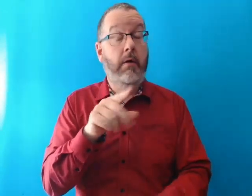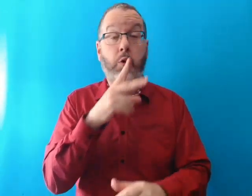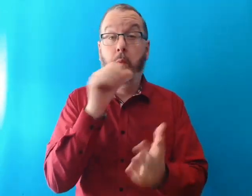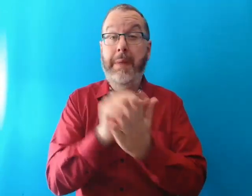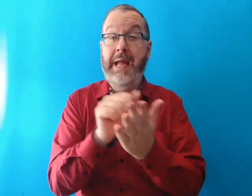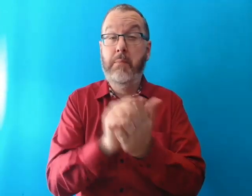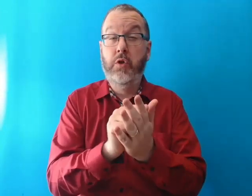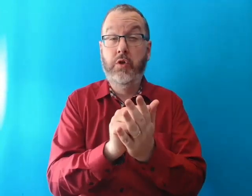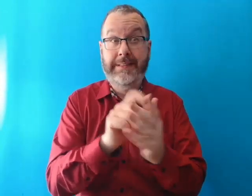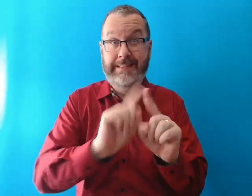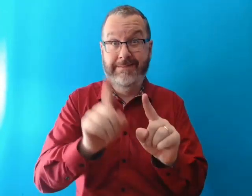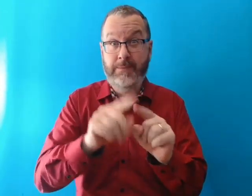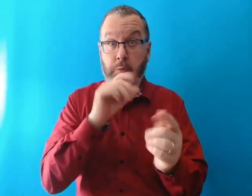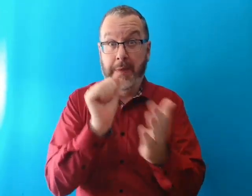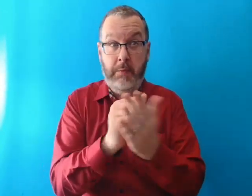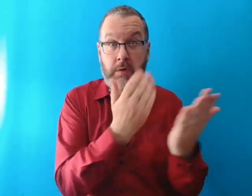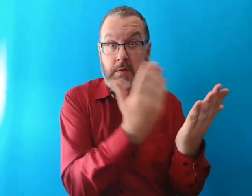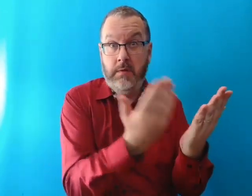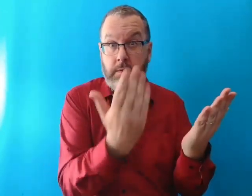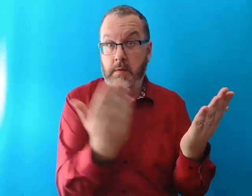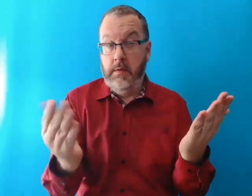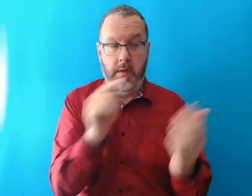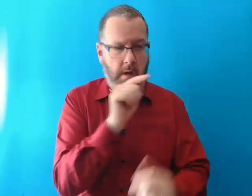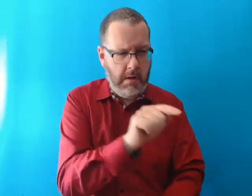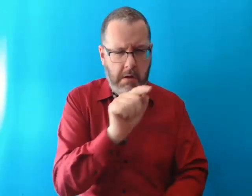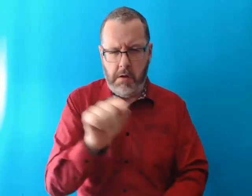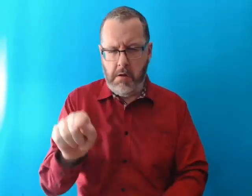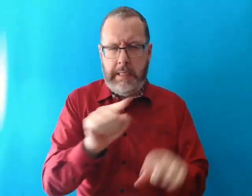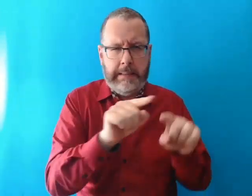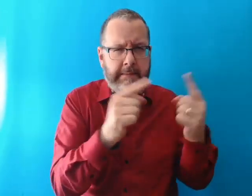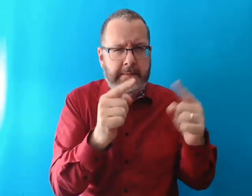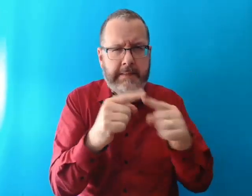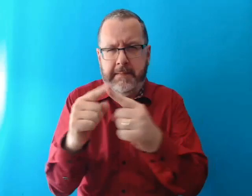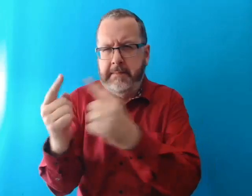Another is that it shows that using different accounts in different newspapers,